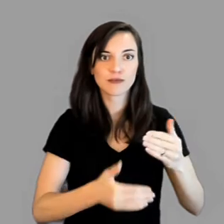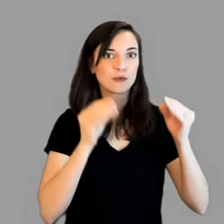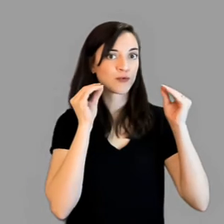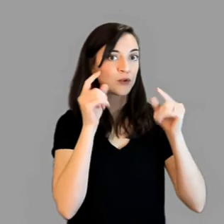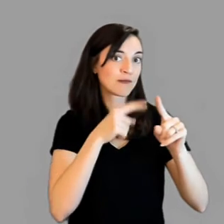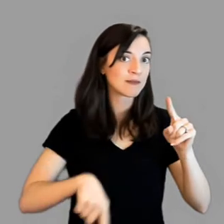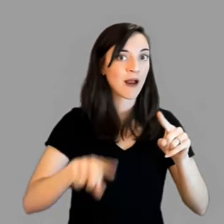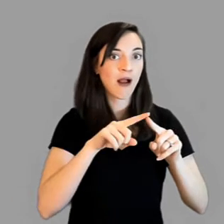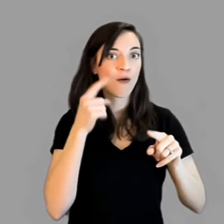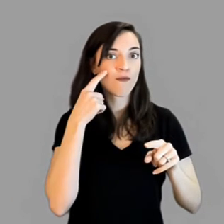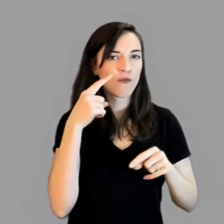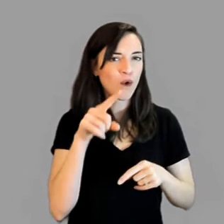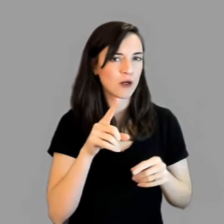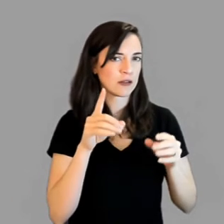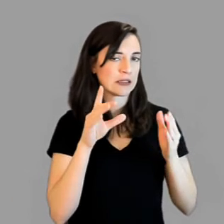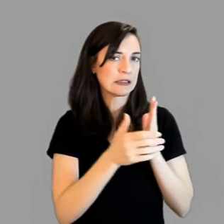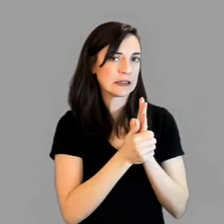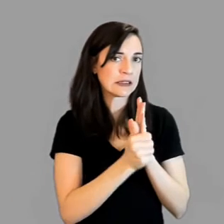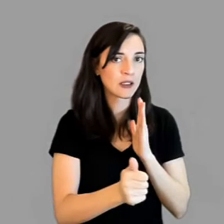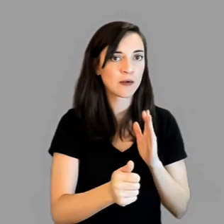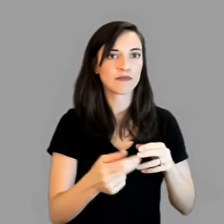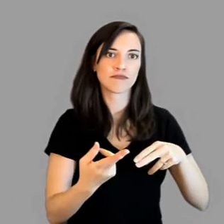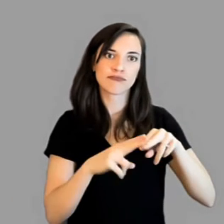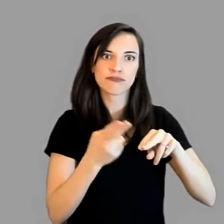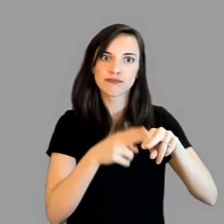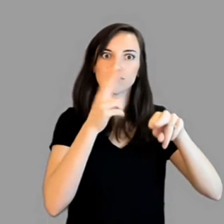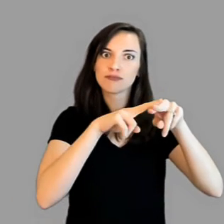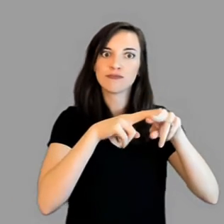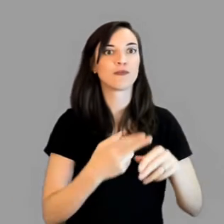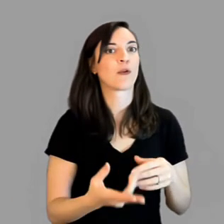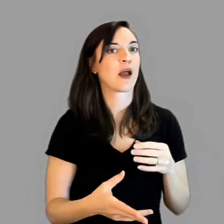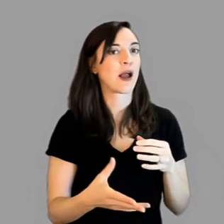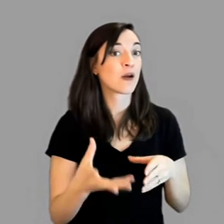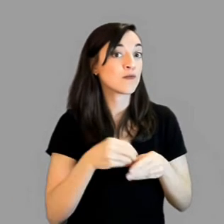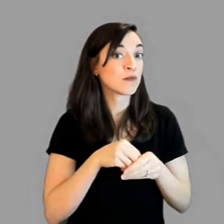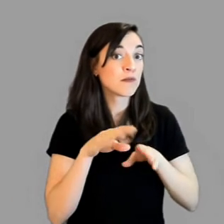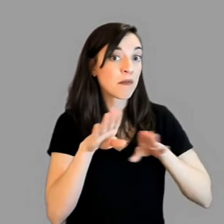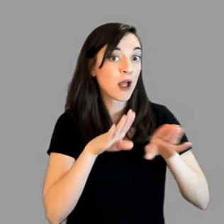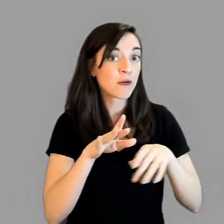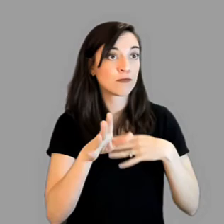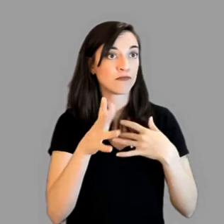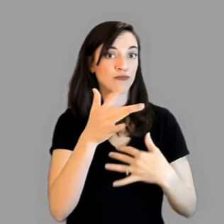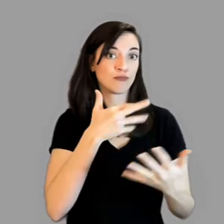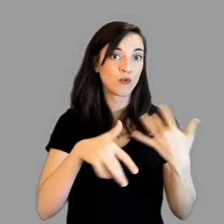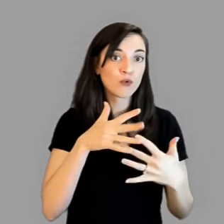graphic on the seven steps in the instructional cycle to build any skill, including behavioral